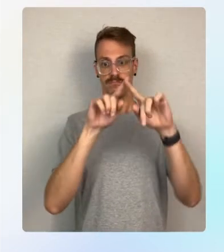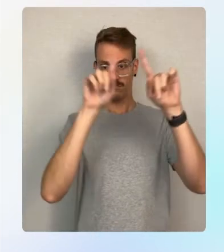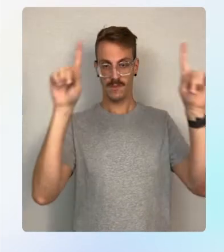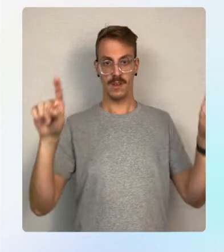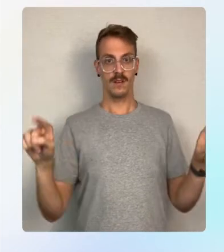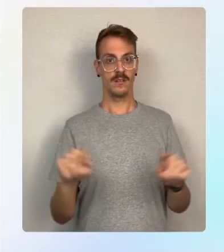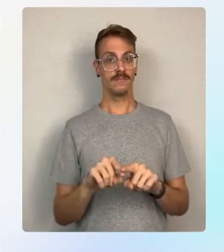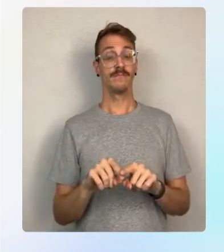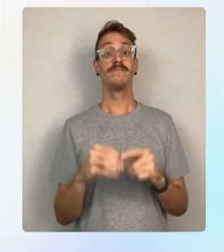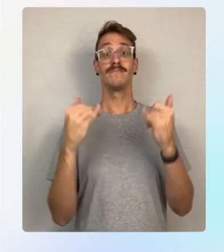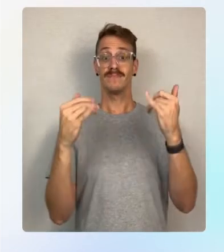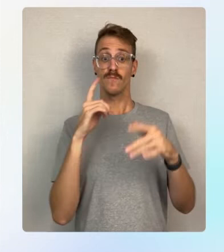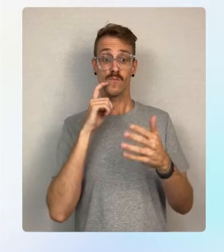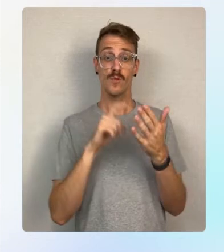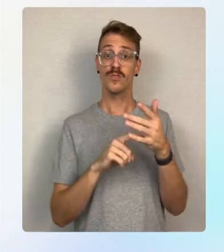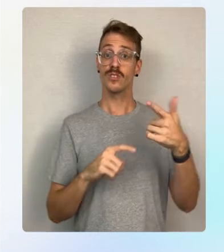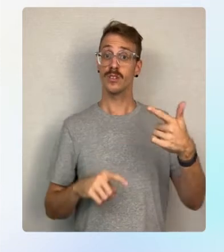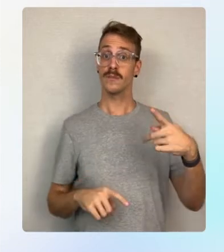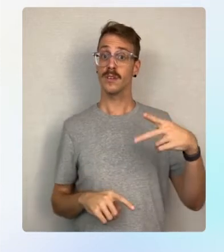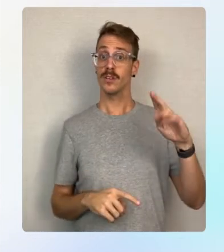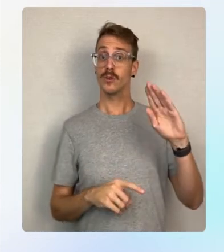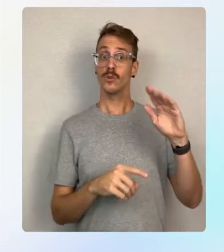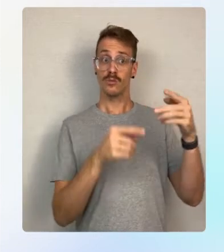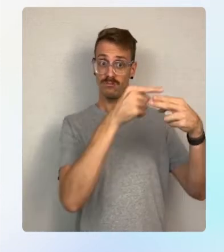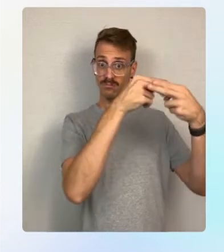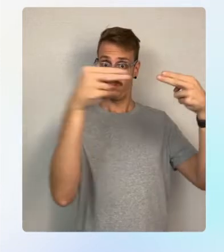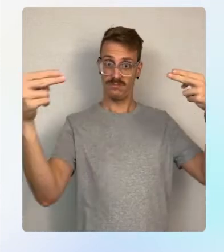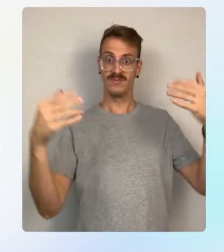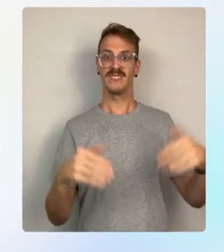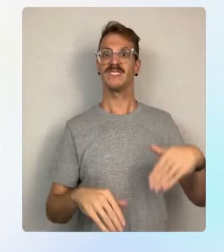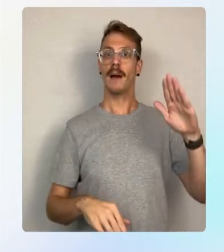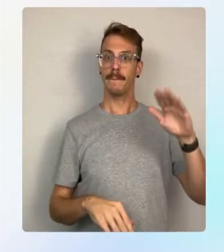You notice that the GPU tracks are now placed at the top.